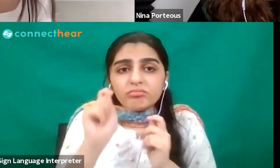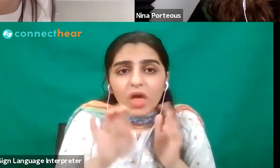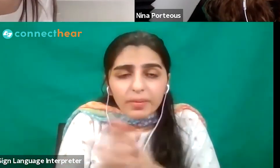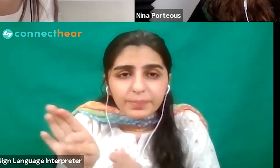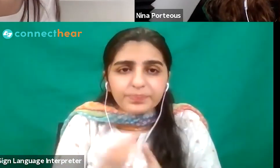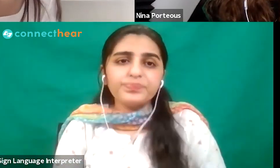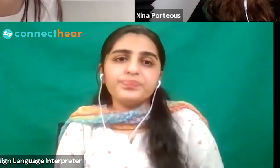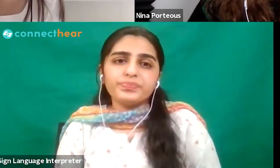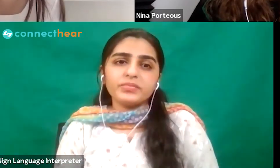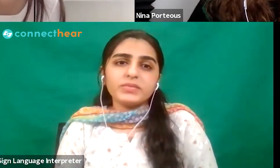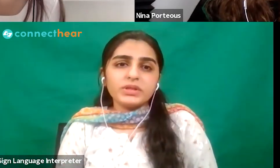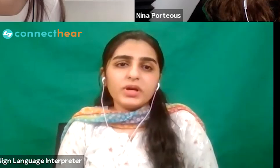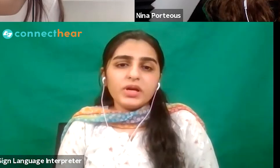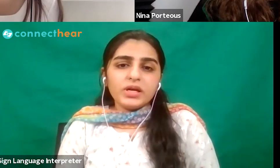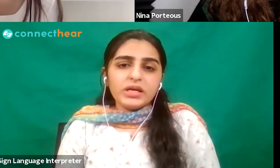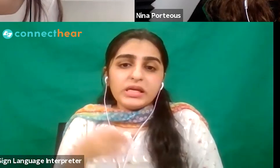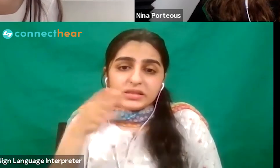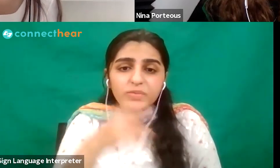And I got really believed for that as well.